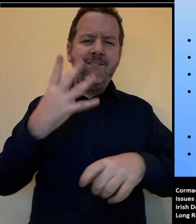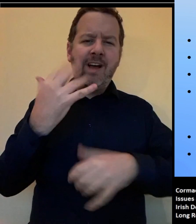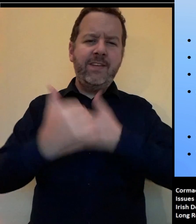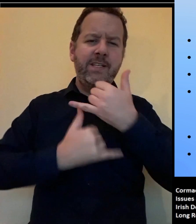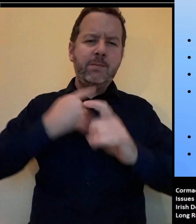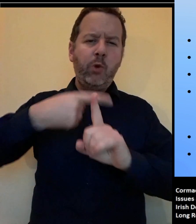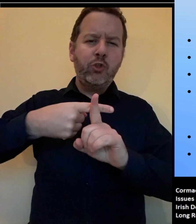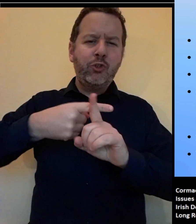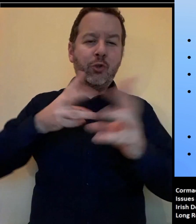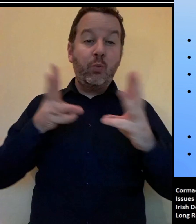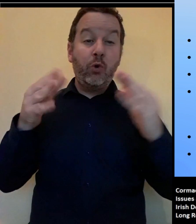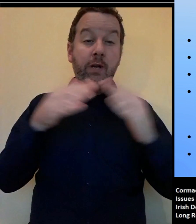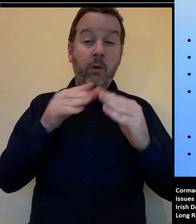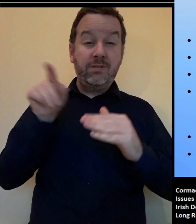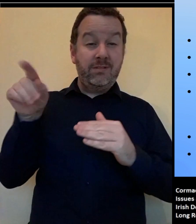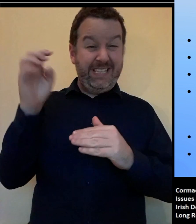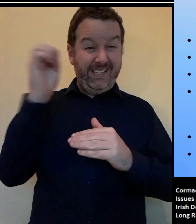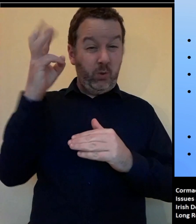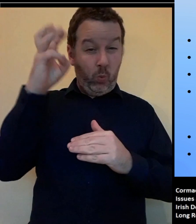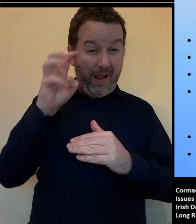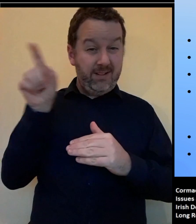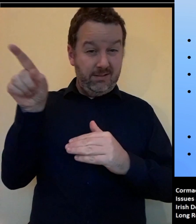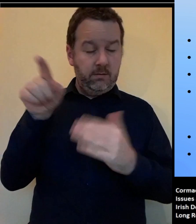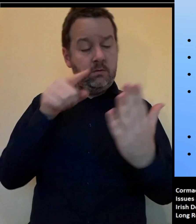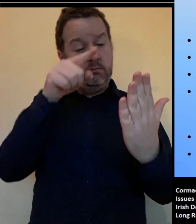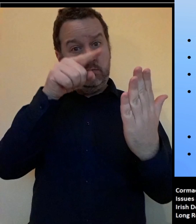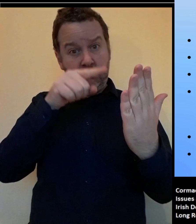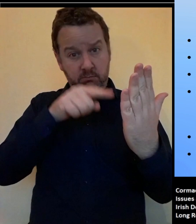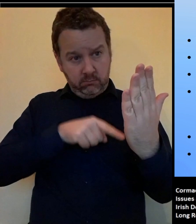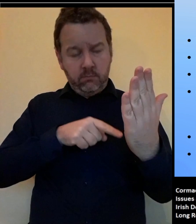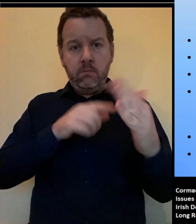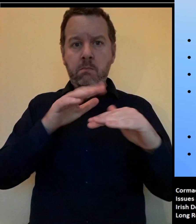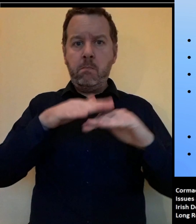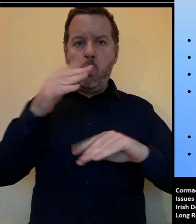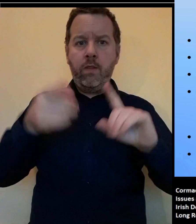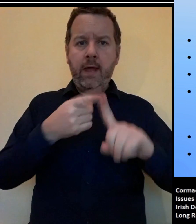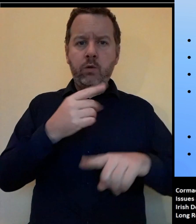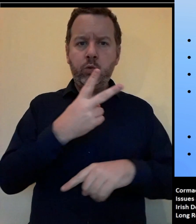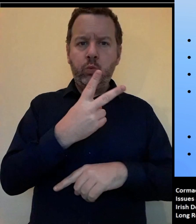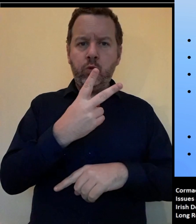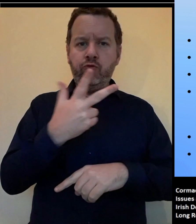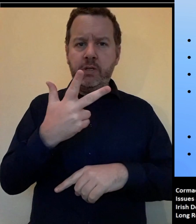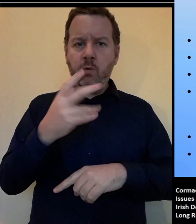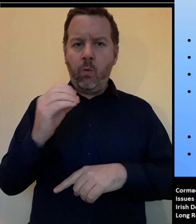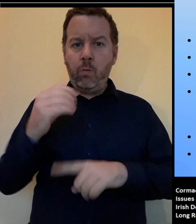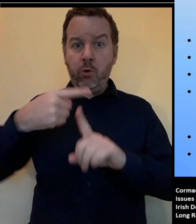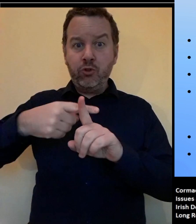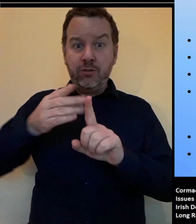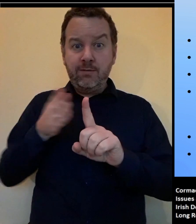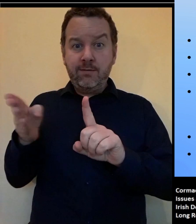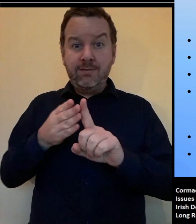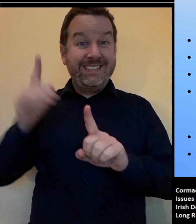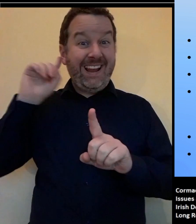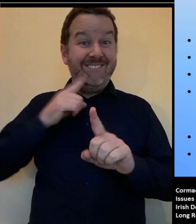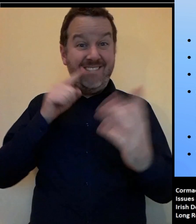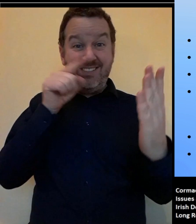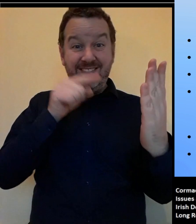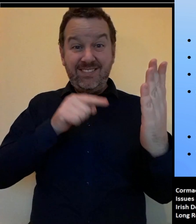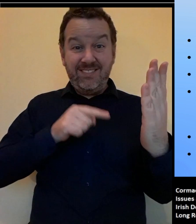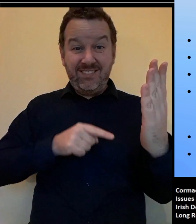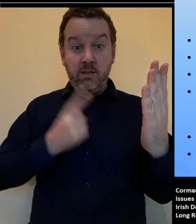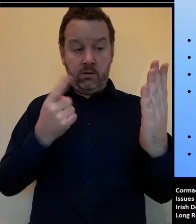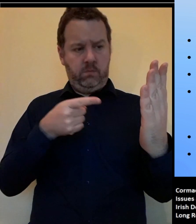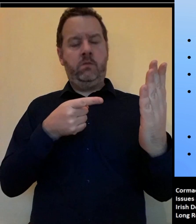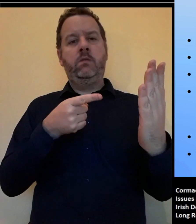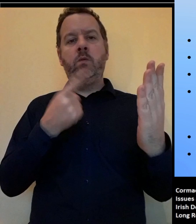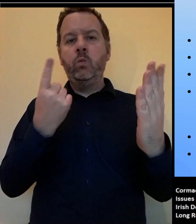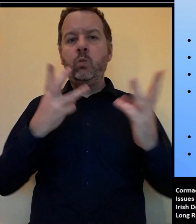who had been there over five years. The report lists details of over 230 deaf inmates,